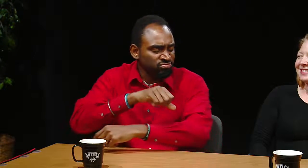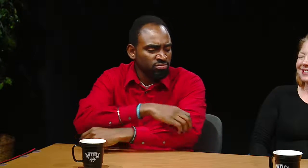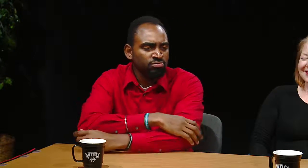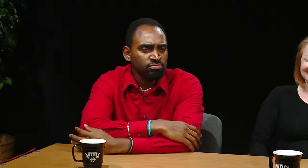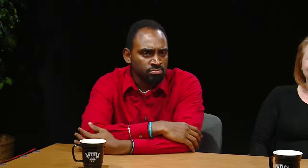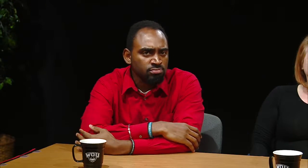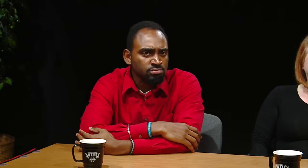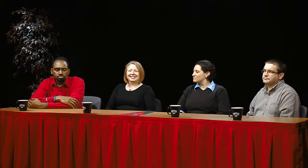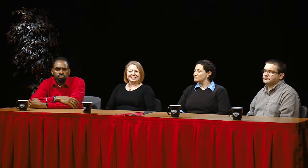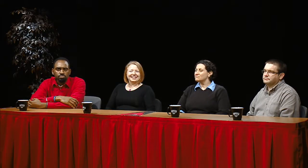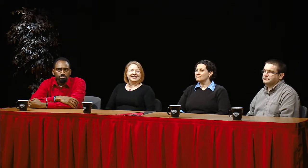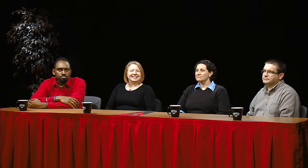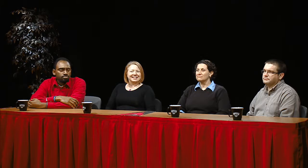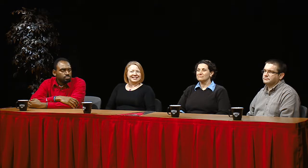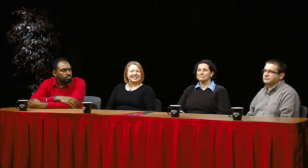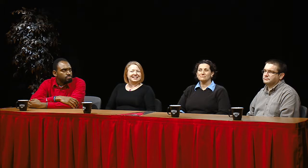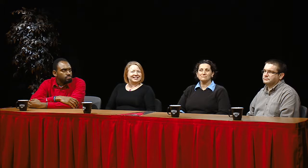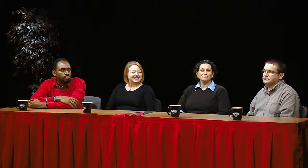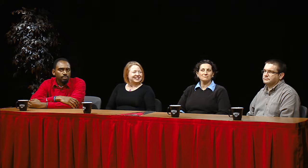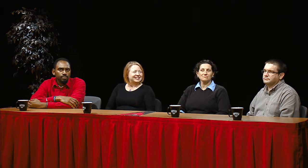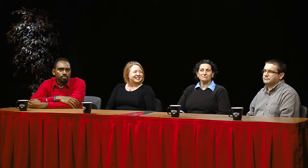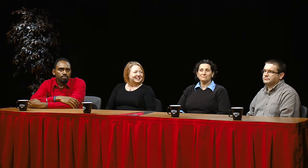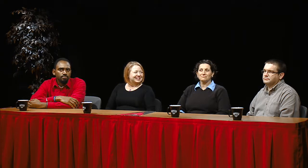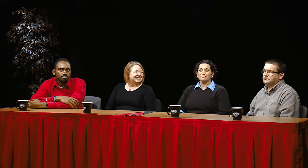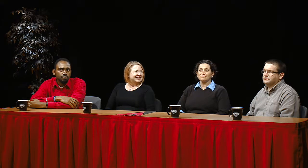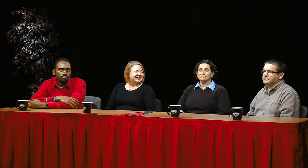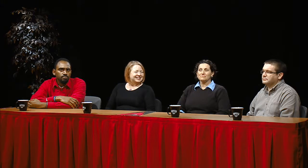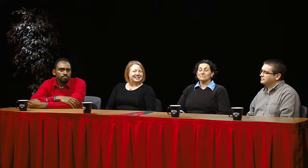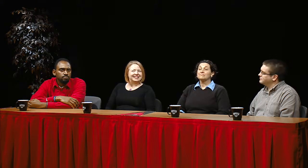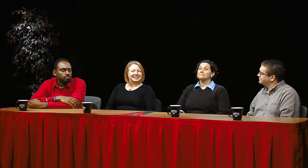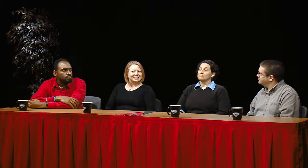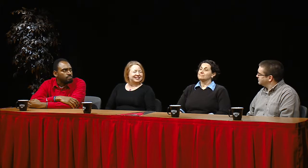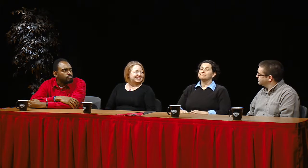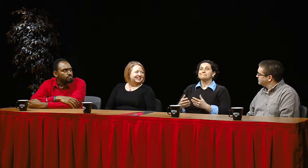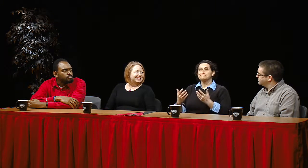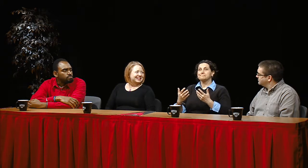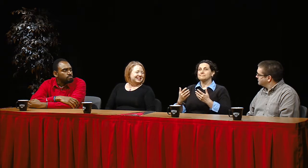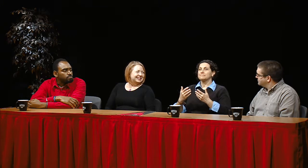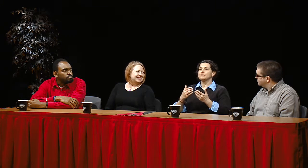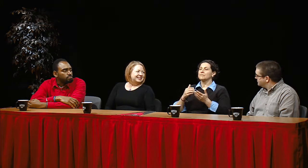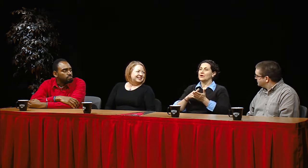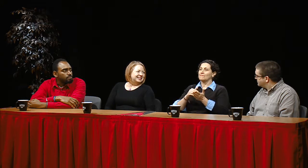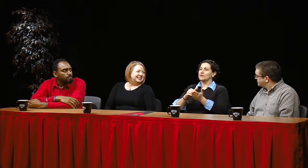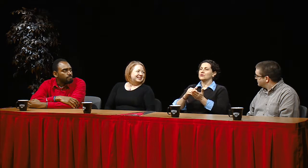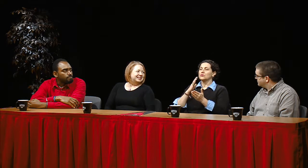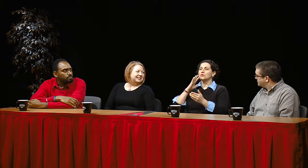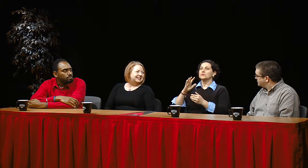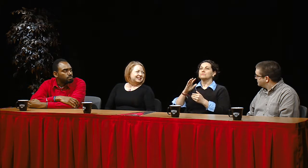We're still working on that, so -- and still developing that. We have a captioning manual now that we're using,